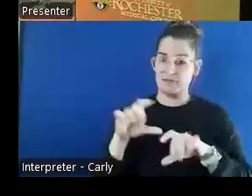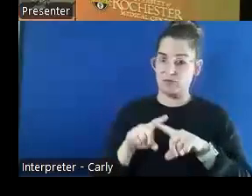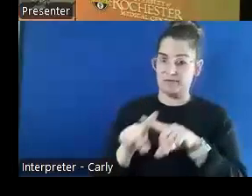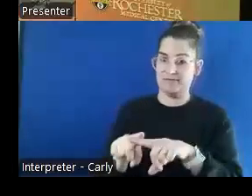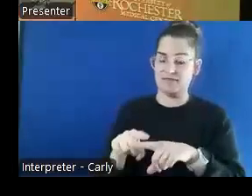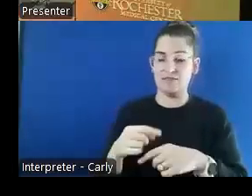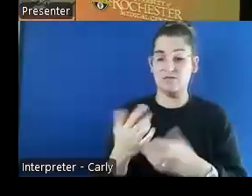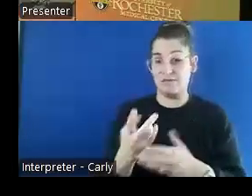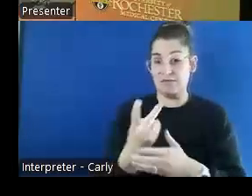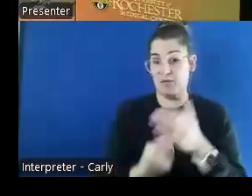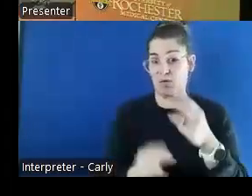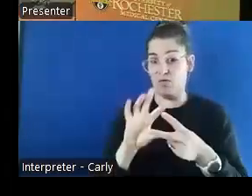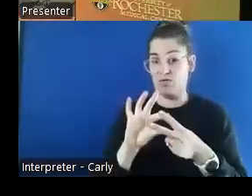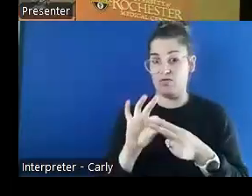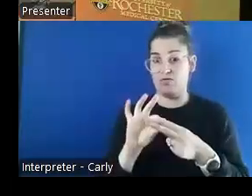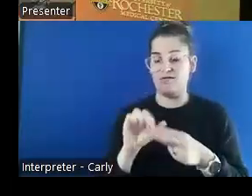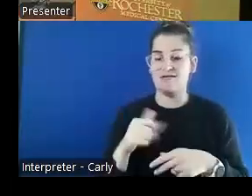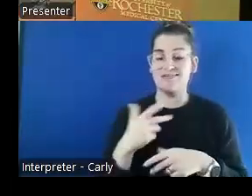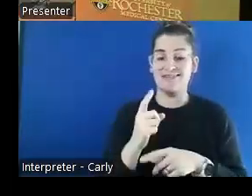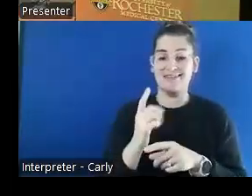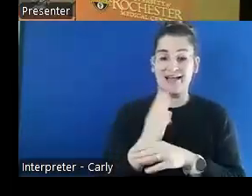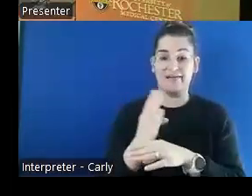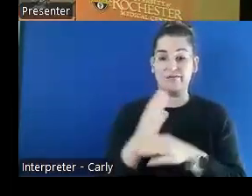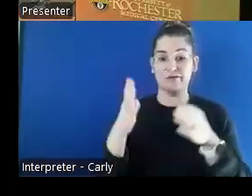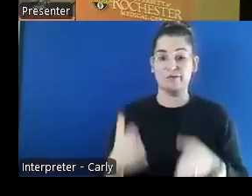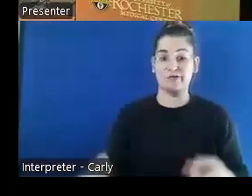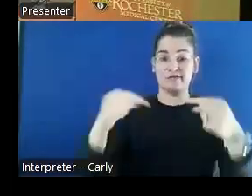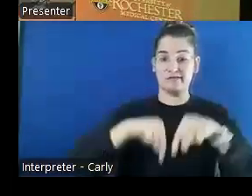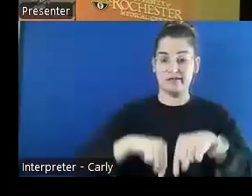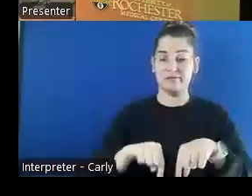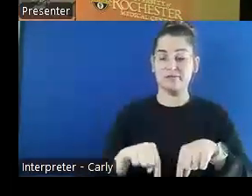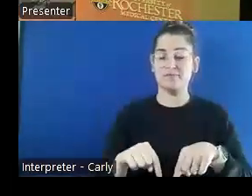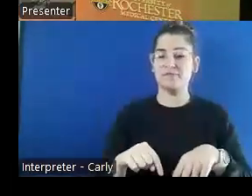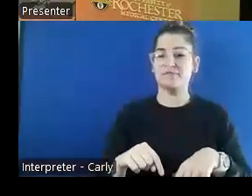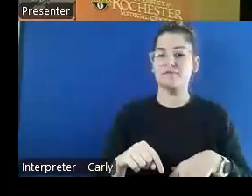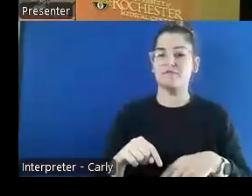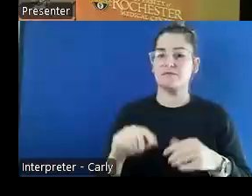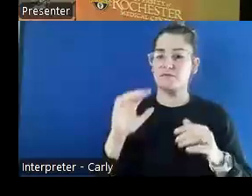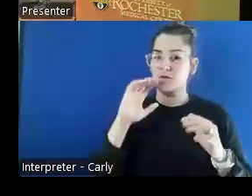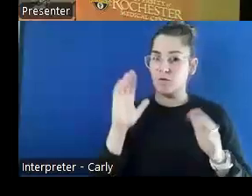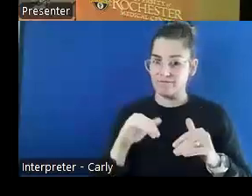so the average psychiatric patient has hopefully a psychiatrist or a psychiatric NP a therapist a